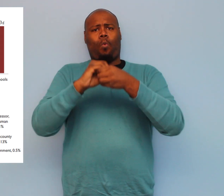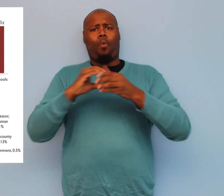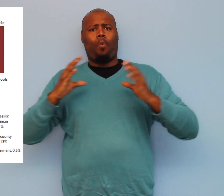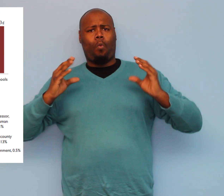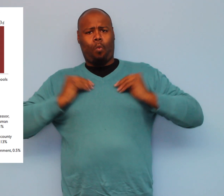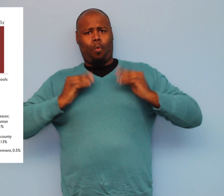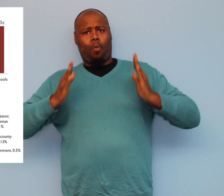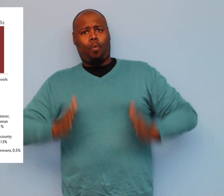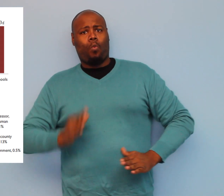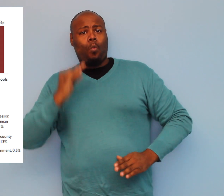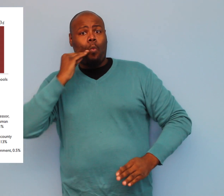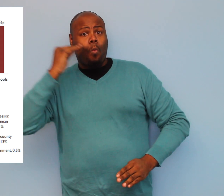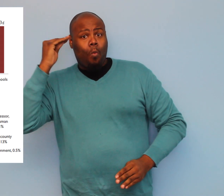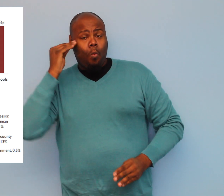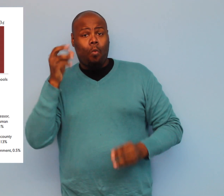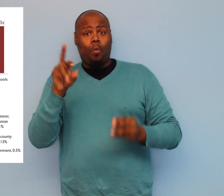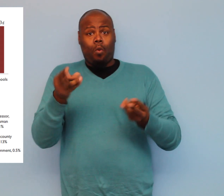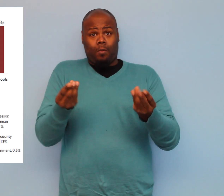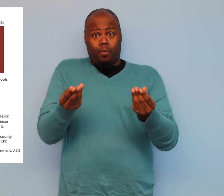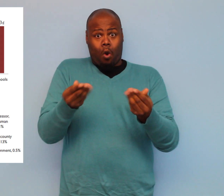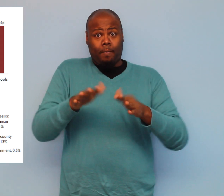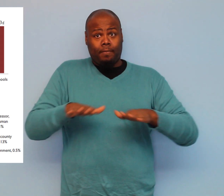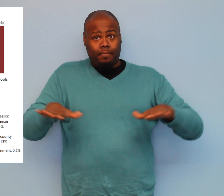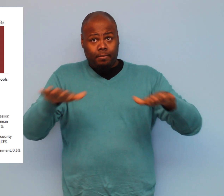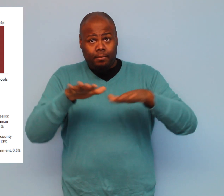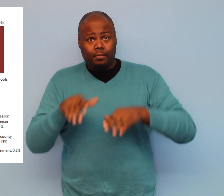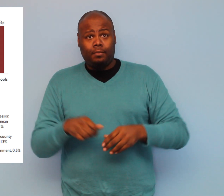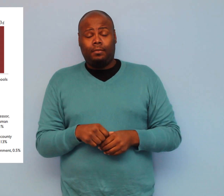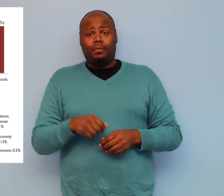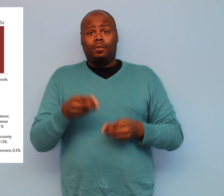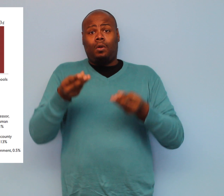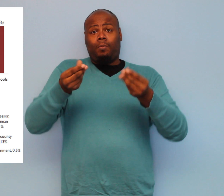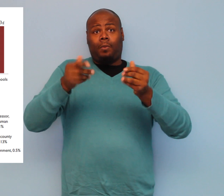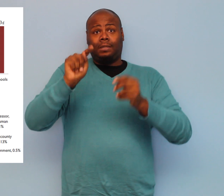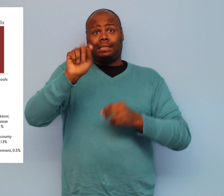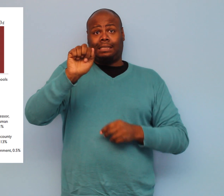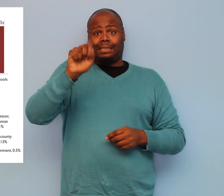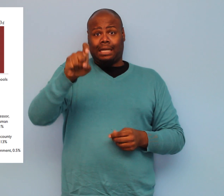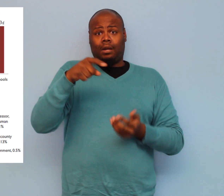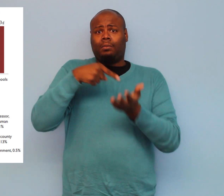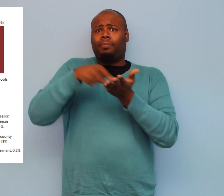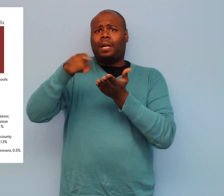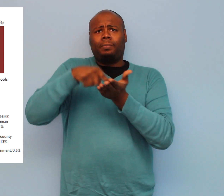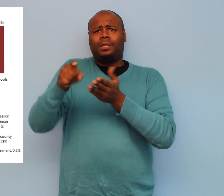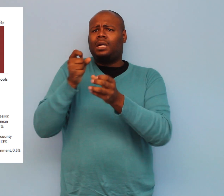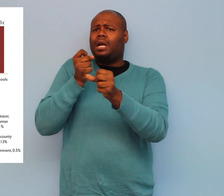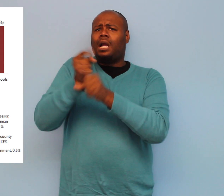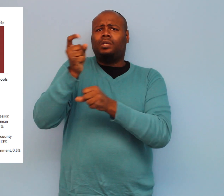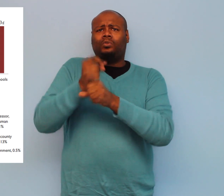Every year, homeowners pay an annual fee.